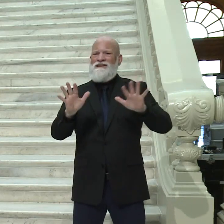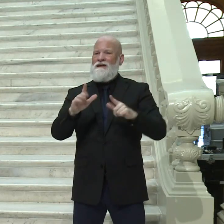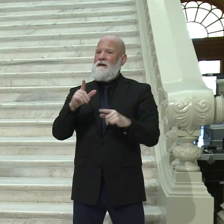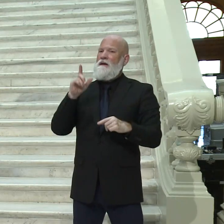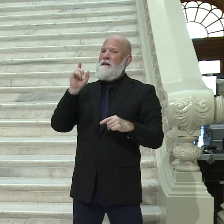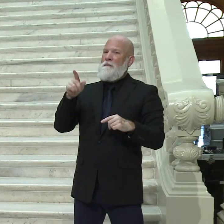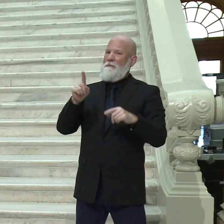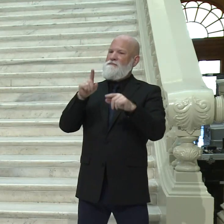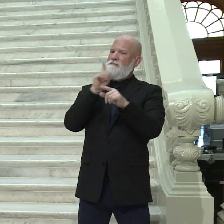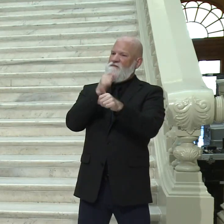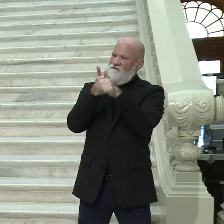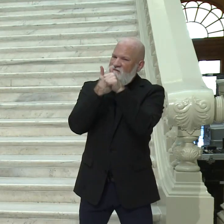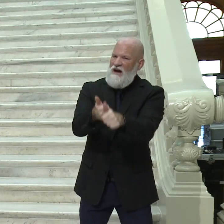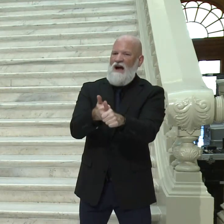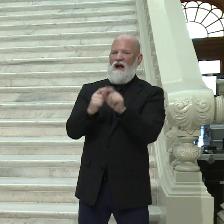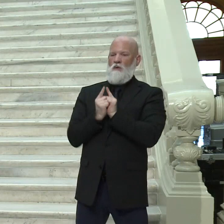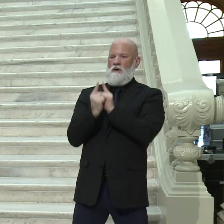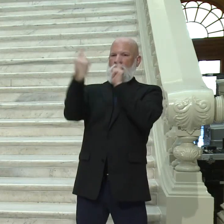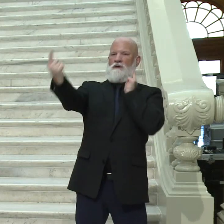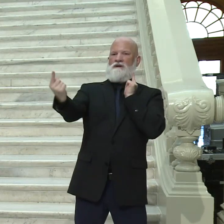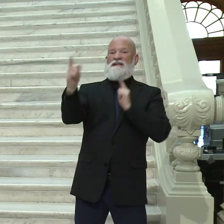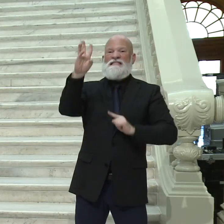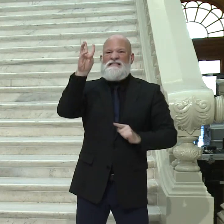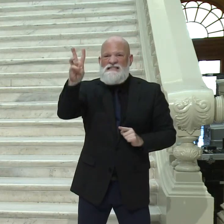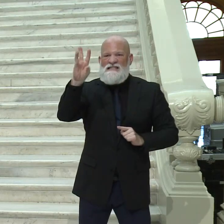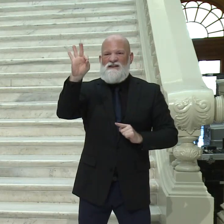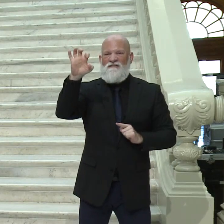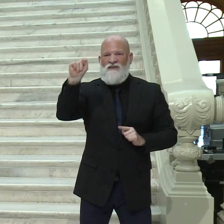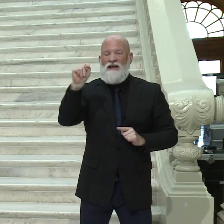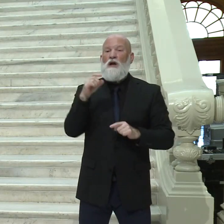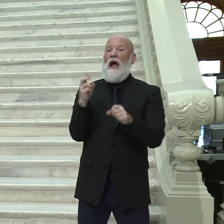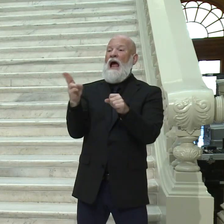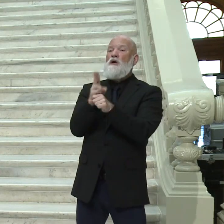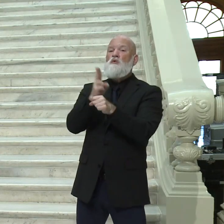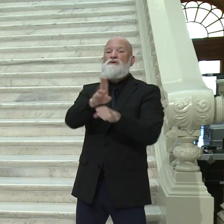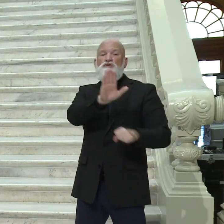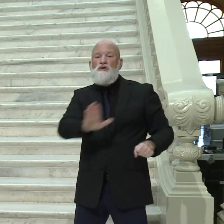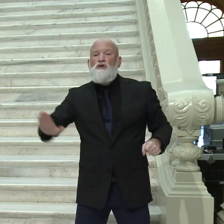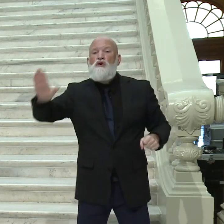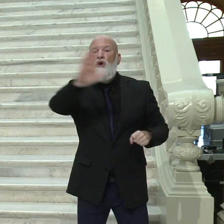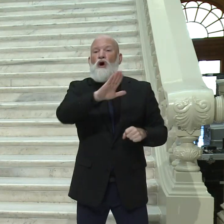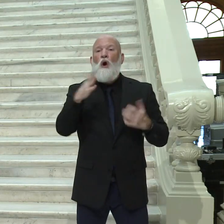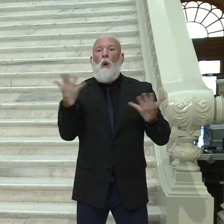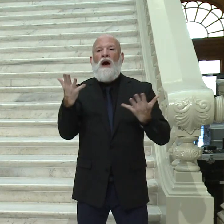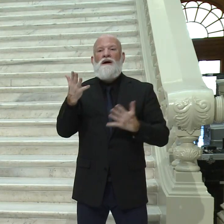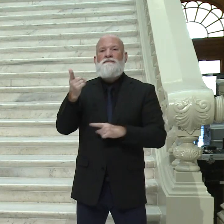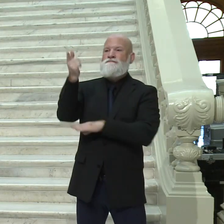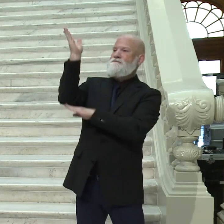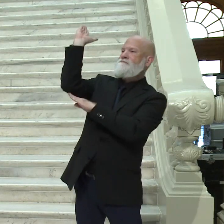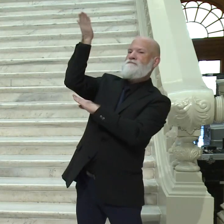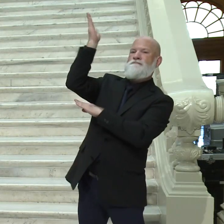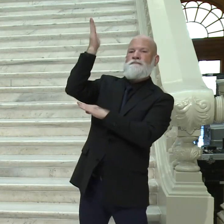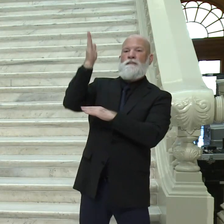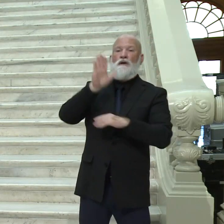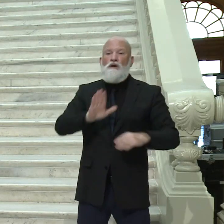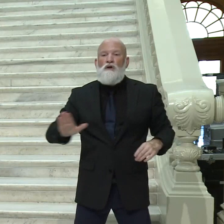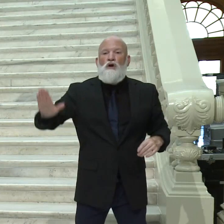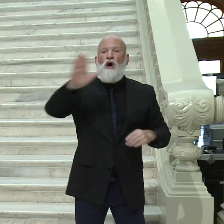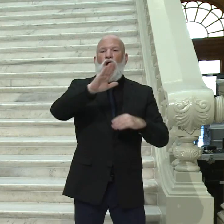ENSURE FOLKS ARE STAYING 6 FEET APART ENSURE FOLKS ARE STAYING 6 FEET APART AT ENSURE FOLKS ARE STAYING 6 FEET APART AT LARGE ENSURE FOLKS ARE STAYING 6 FEET APART AT LARGE GATHERINGS. APART AT LARGE GATHERINGS. APART AT LARGE GATHERINGS. ENFORCE APART AT LARGE GATHERINGS. ENFORCE MEASURES APART AT LARGE GATHERINGS. ENFORCE MEASURES TO APART AT LARGE GATHERINGS. ENFORCE MEASURES TO PROTECT APART AT LARGE GATHERINGS. ENFORCE MEASURES TO PROTECT THE ENFORCE MEASURES TO PROTECT THE ENFORCE MEASURES TO PROTECT THE MEDICALLY ENFORCE MEASURES TO PROTECT THE MEDICALLY FRAGILE. MEDICALLY FRAGILE. MEDICALLY FRAGILE. USE MEDICALLY FRAGILE. USE YOUR MEDICALLY FRAGILE. USE YOUR BULLY MEDICALLY FRAGILE. USE YOUR BULLY PULPIT,